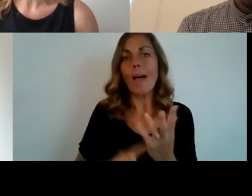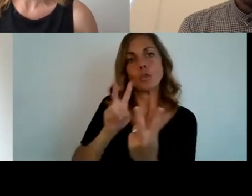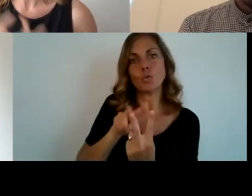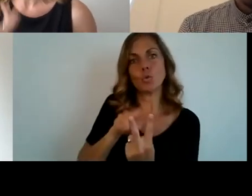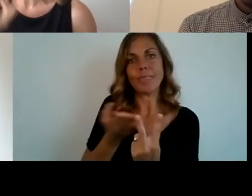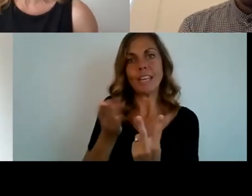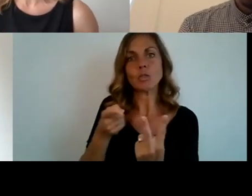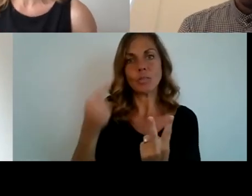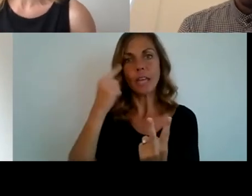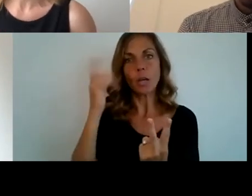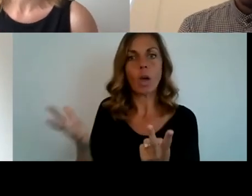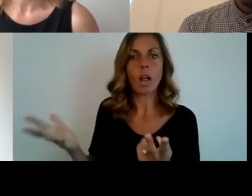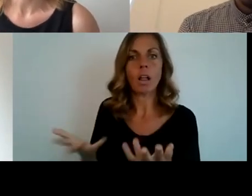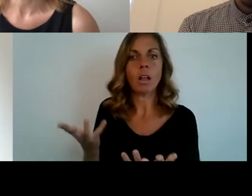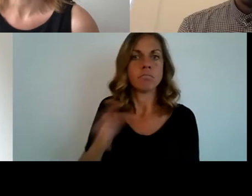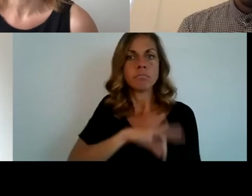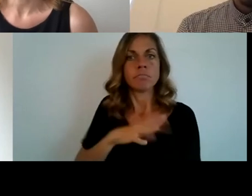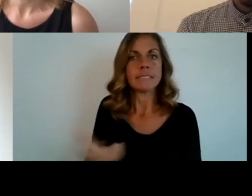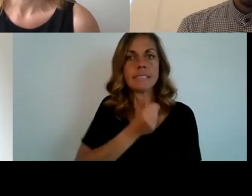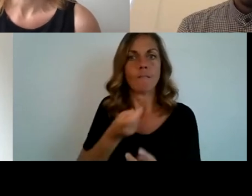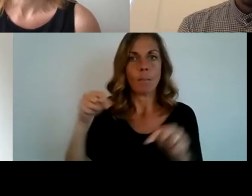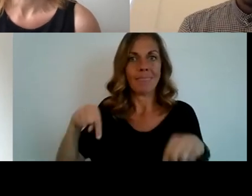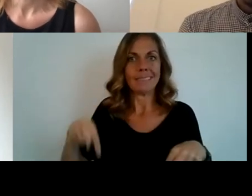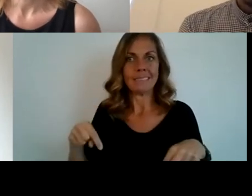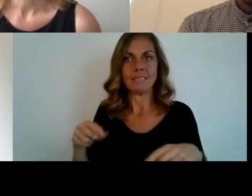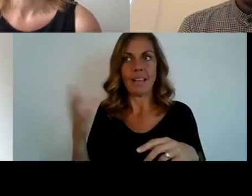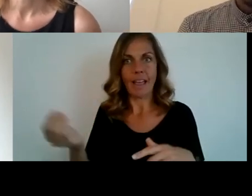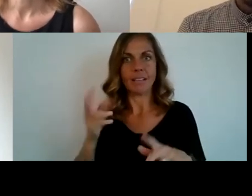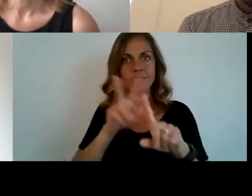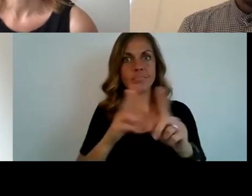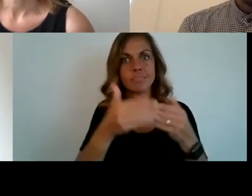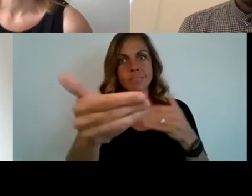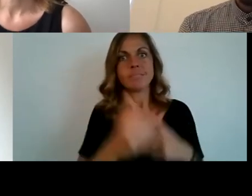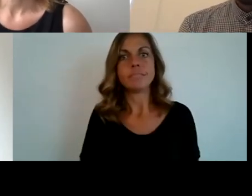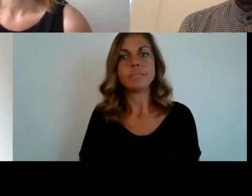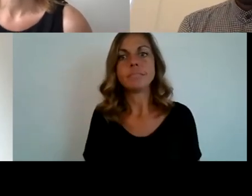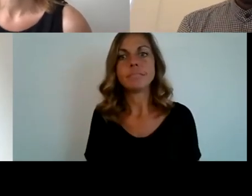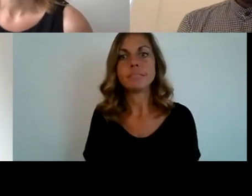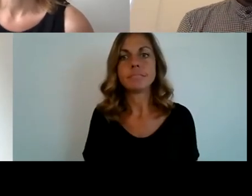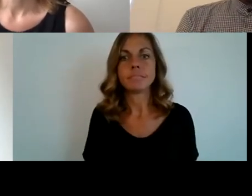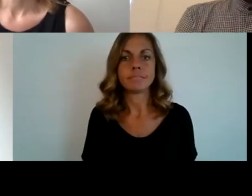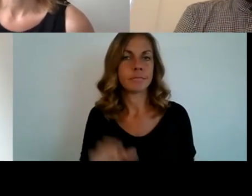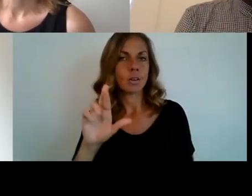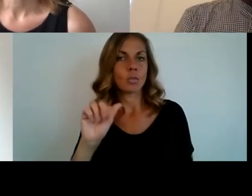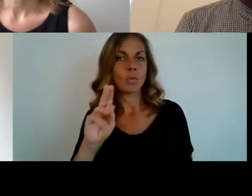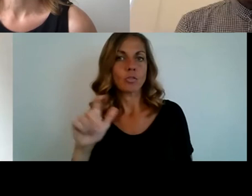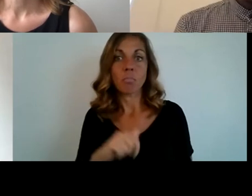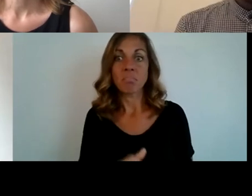take from here and move into there? Yeah. I'm excited about the distributed workforce